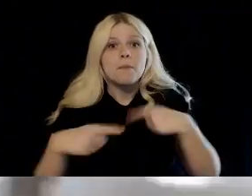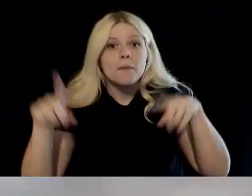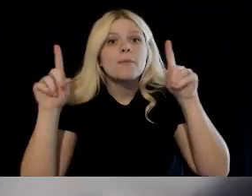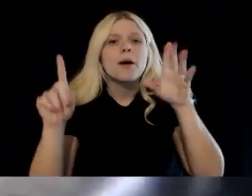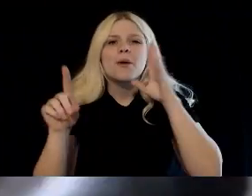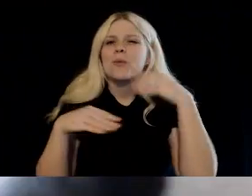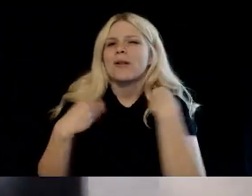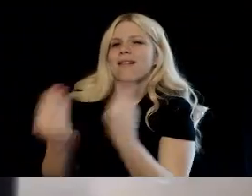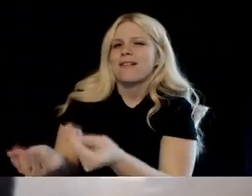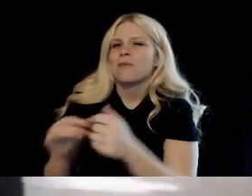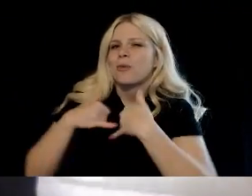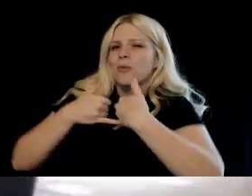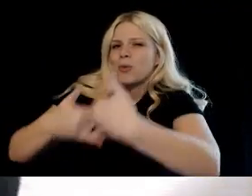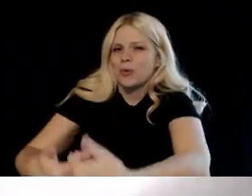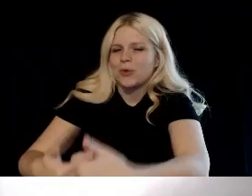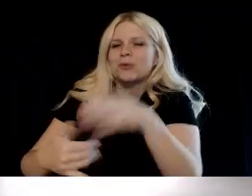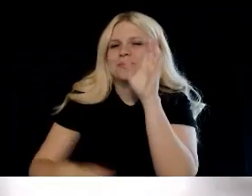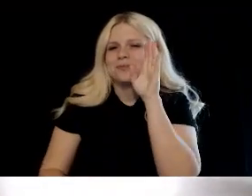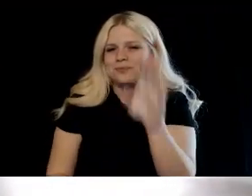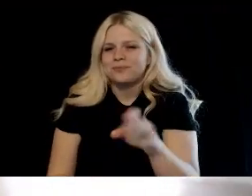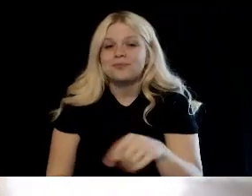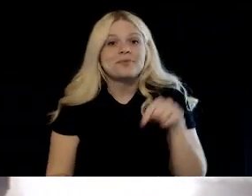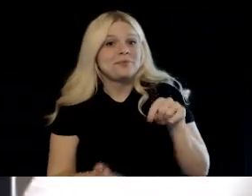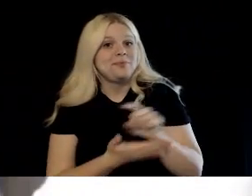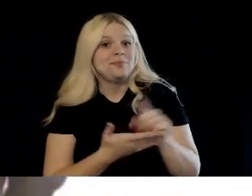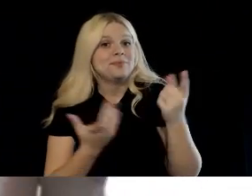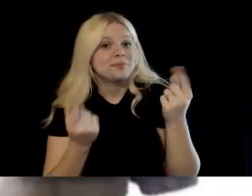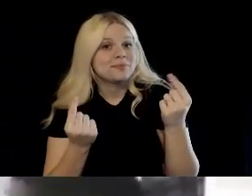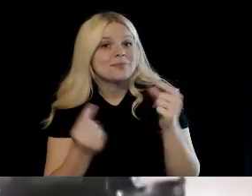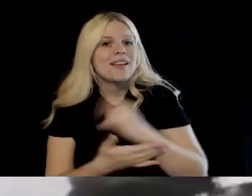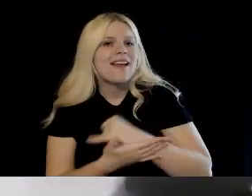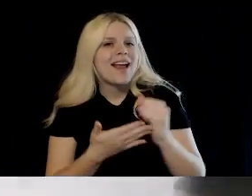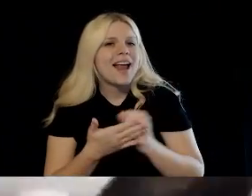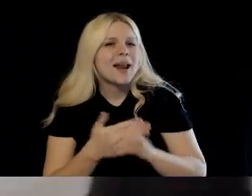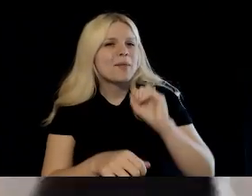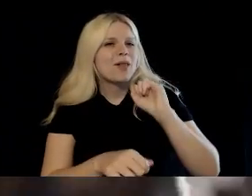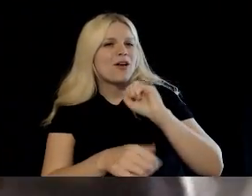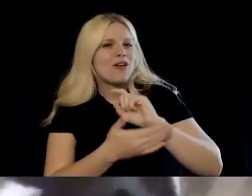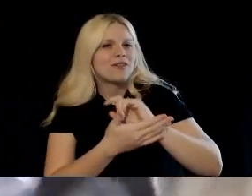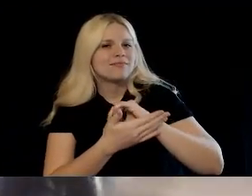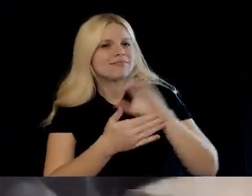Animal Art Week. We're showing you how the sea lions participate.